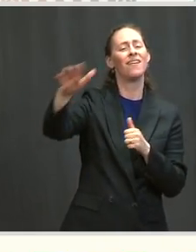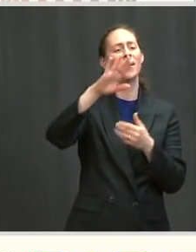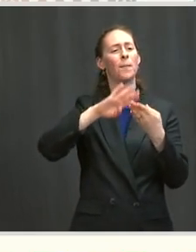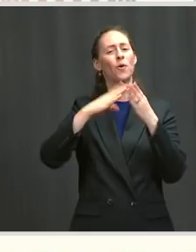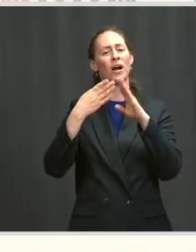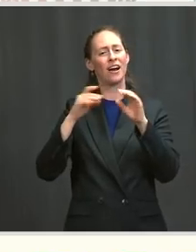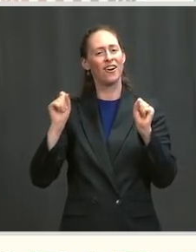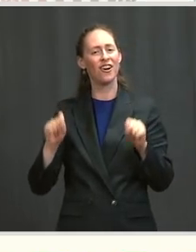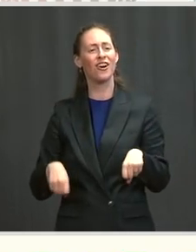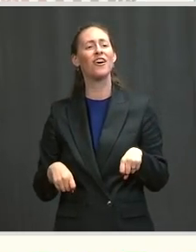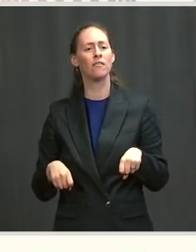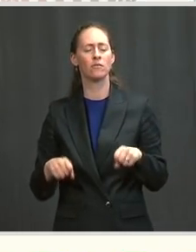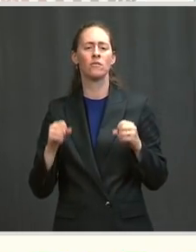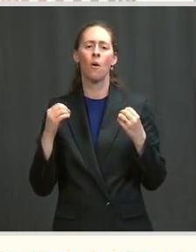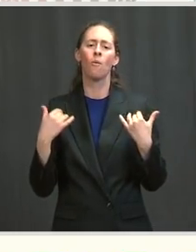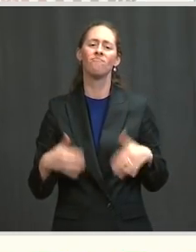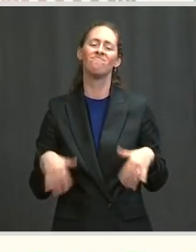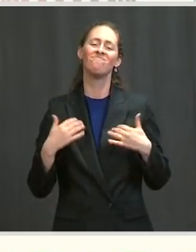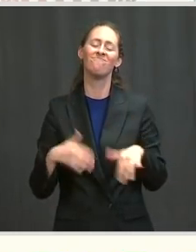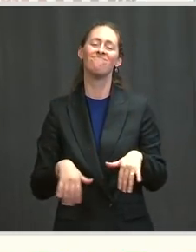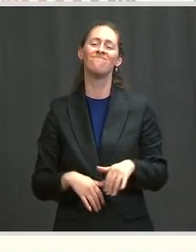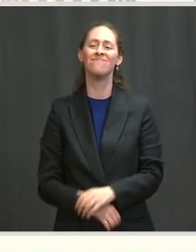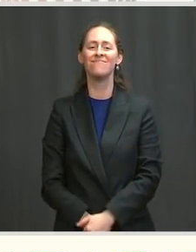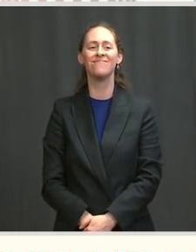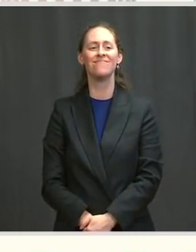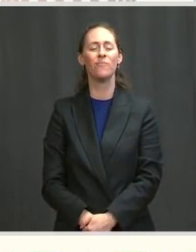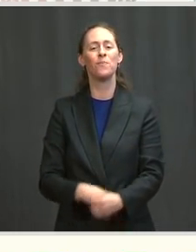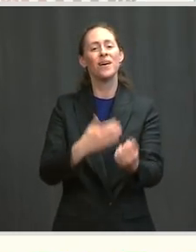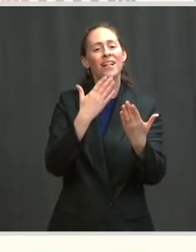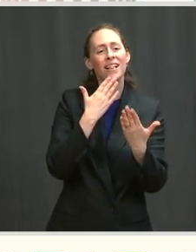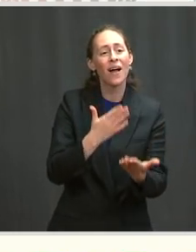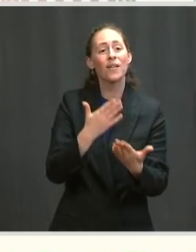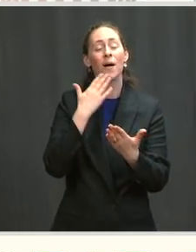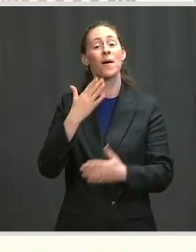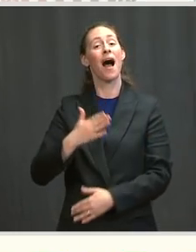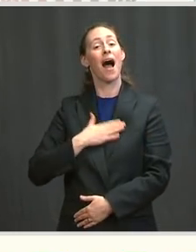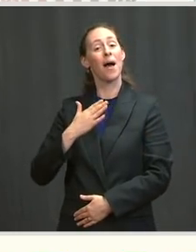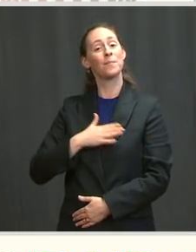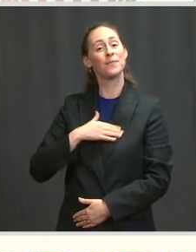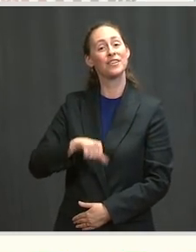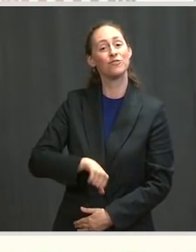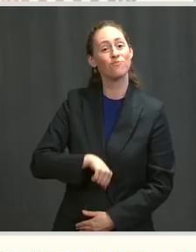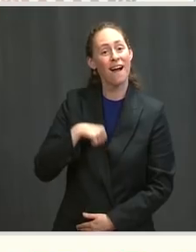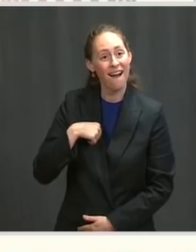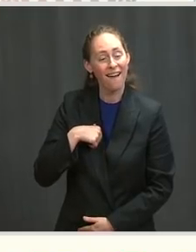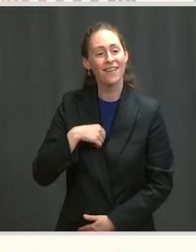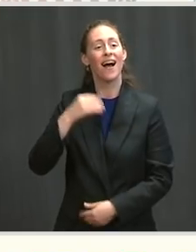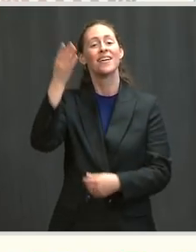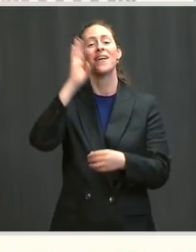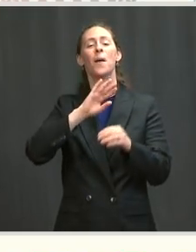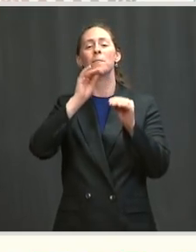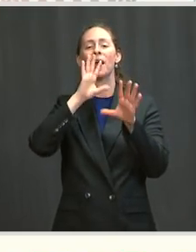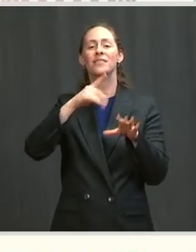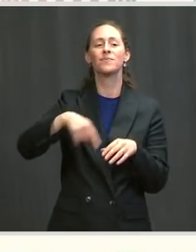So I want to thank you and say: Happy Pride. May God bless you all. And may God protect our troops.